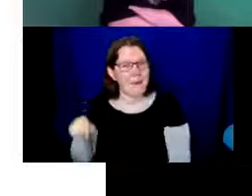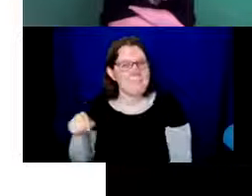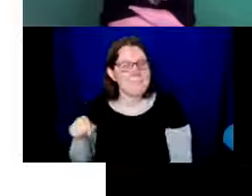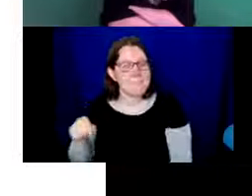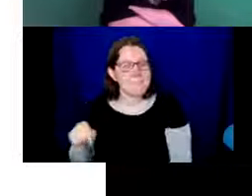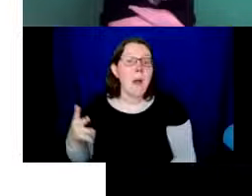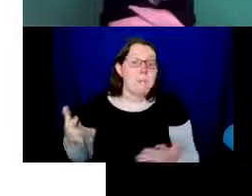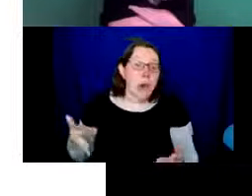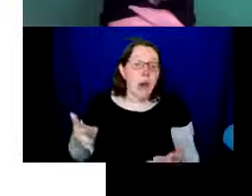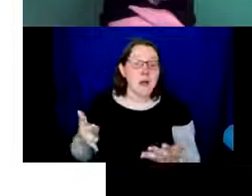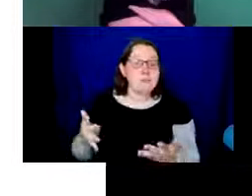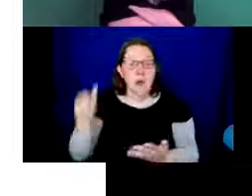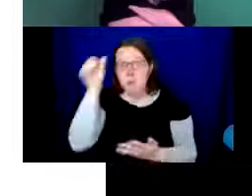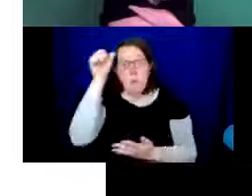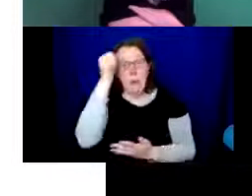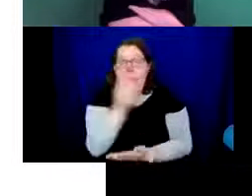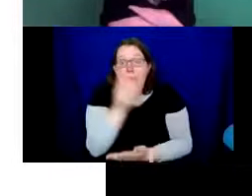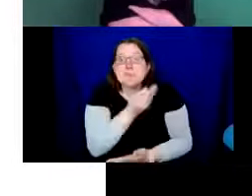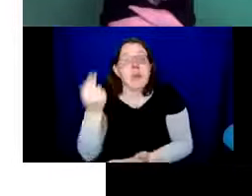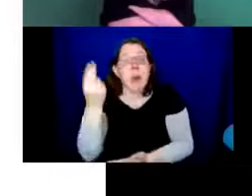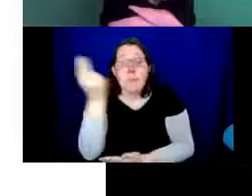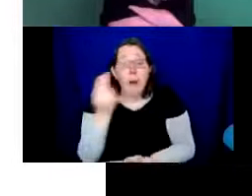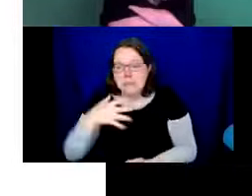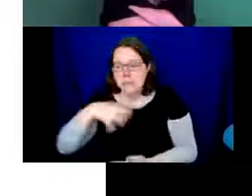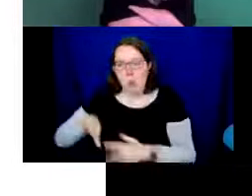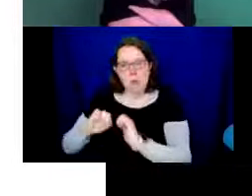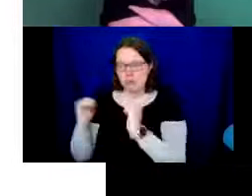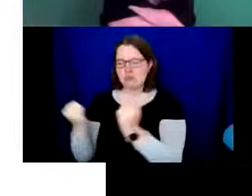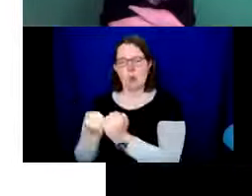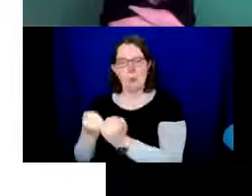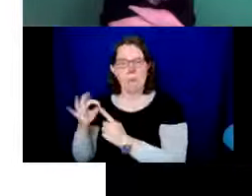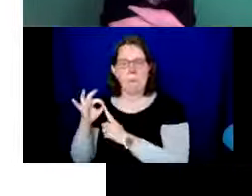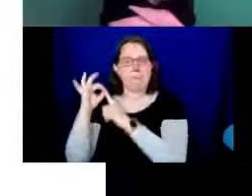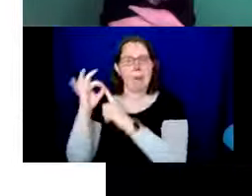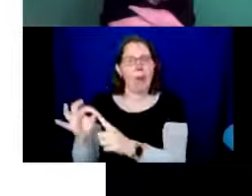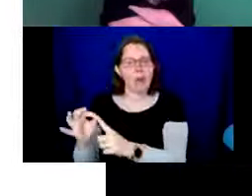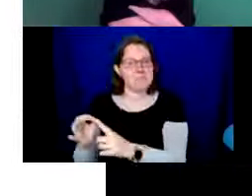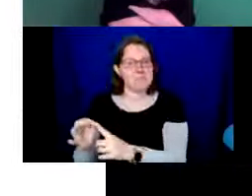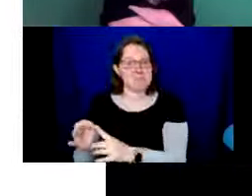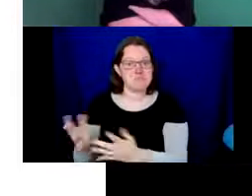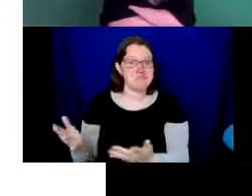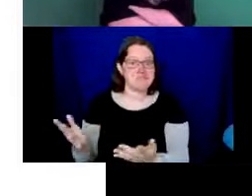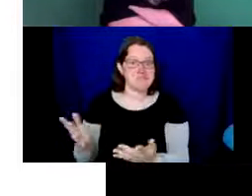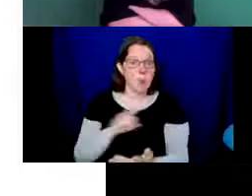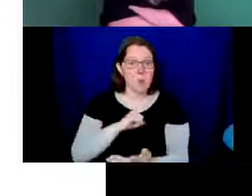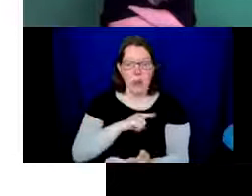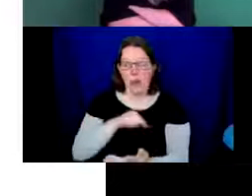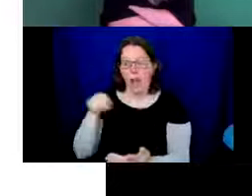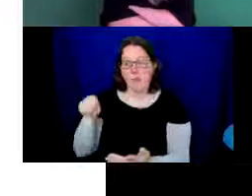people they will want to do it as a group because it would be more interesting it would be more